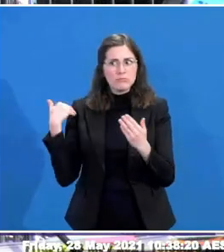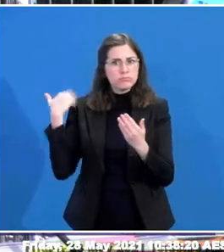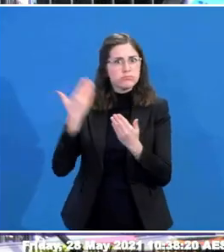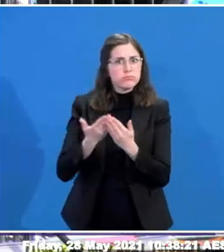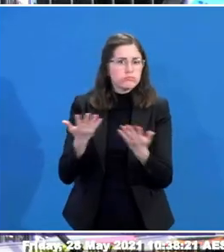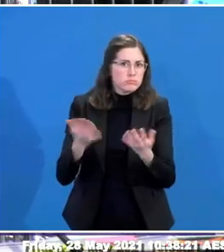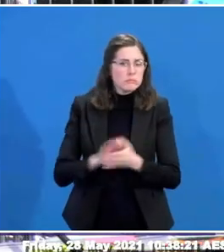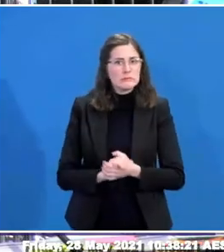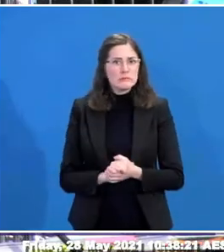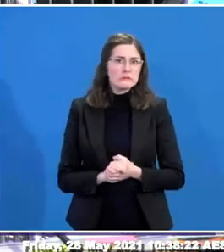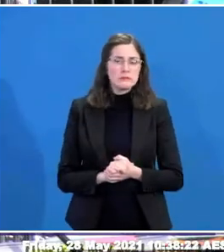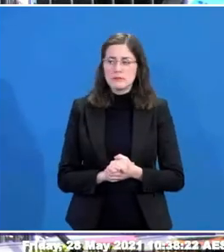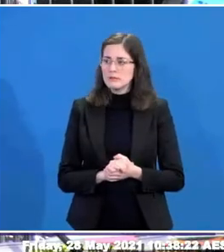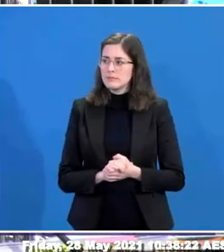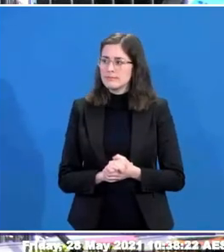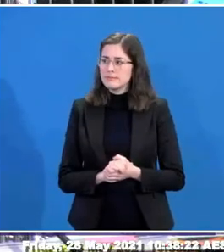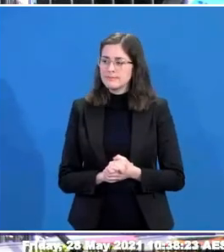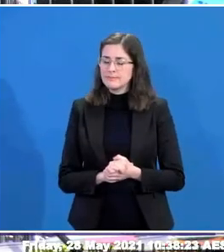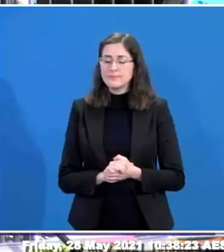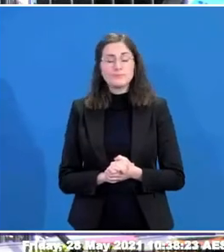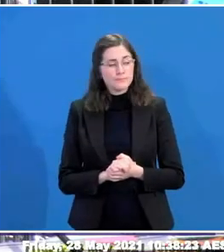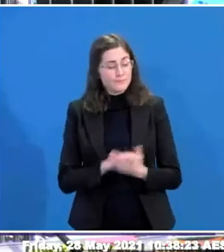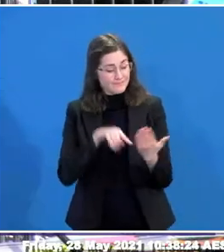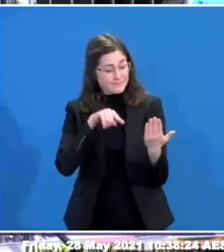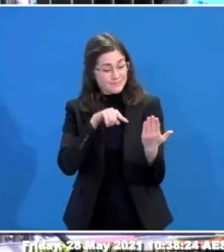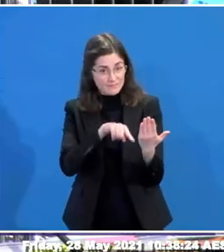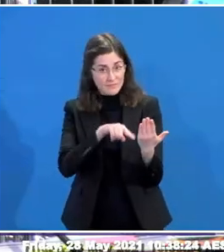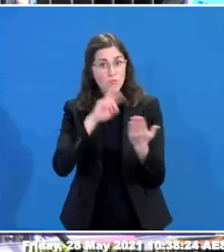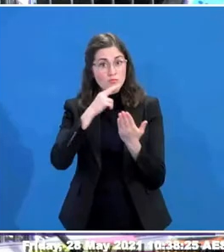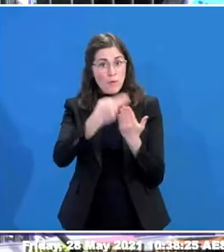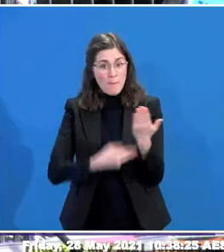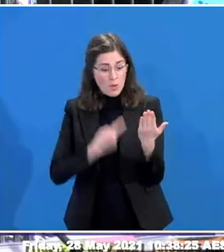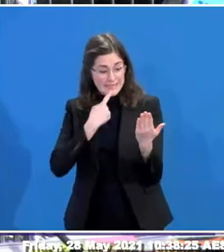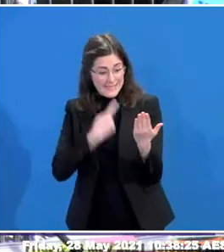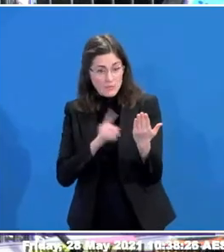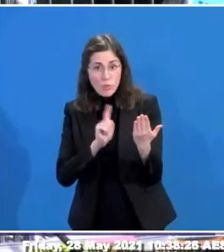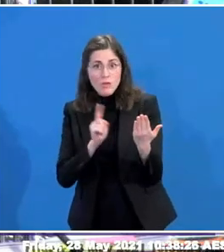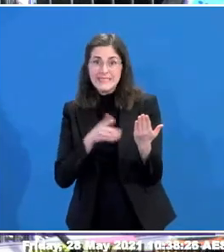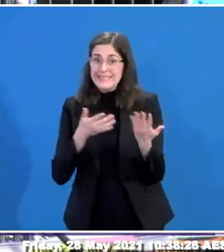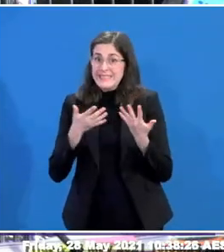And Ms Piaud reports interviews with the client's parents,